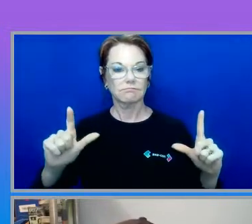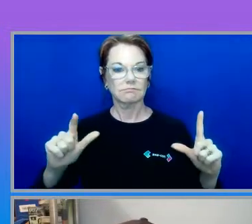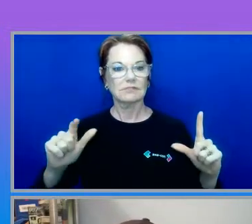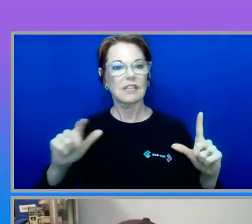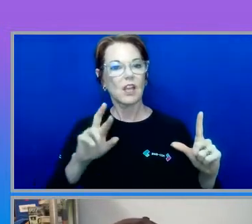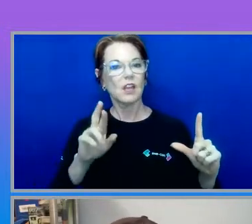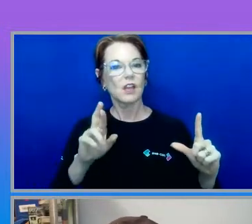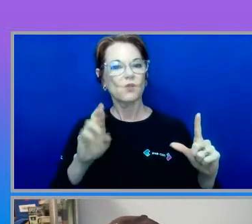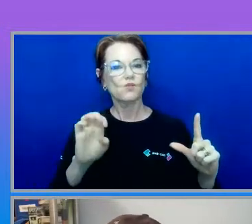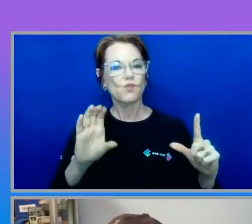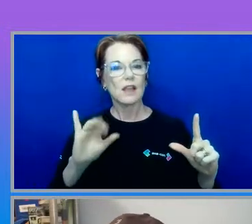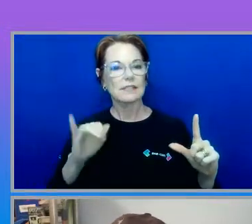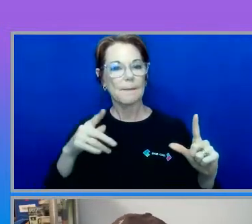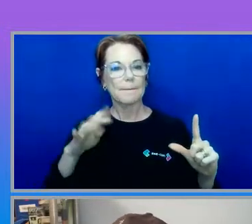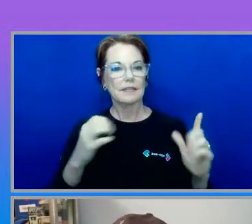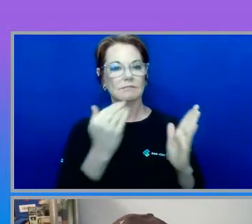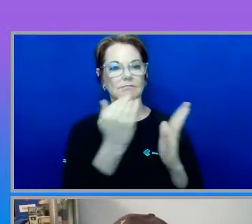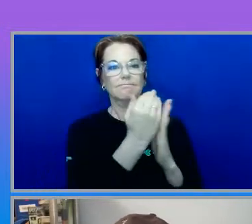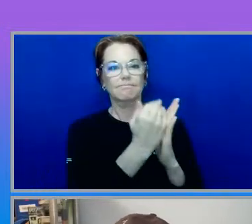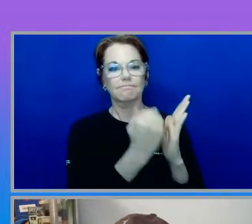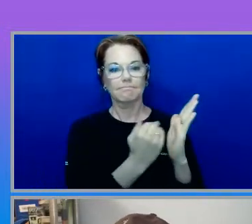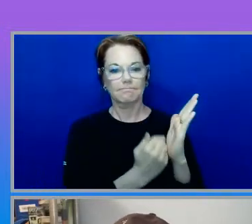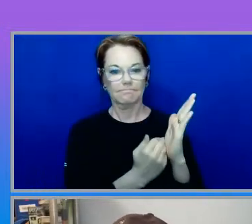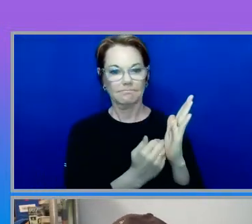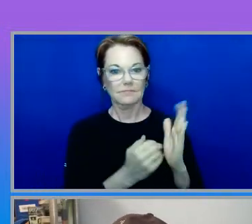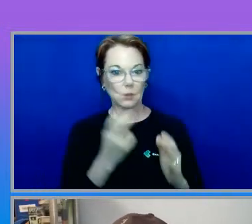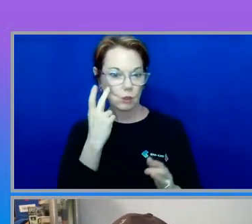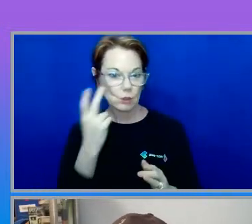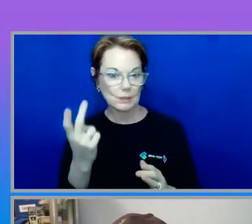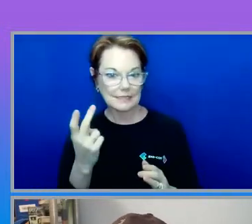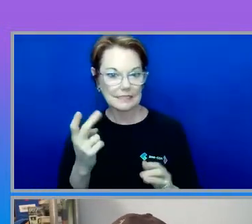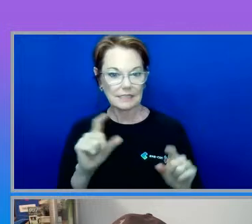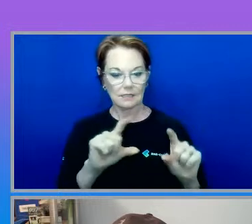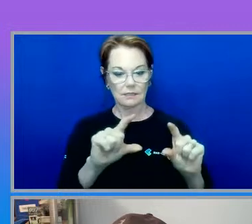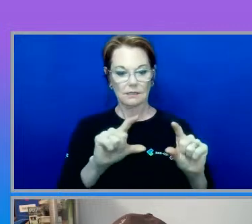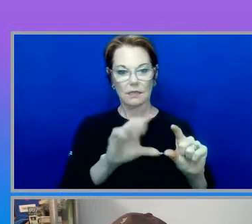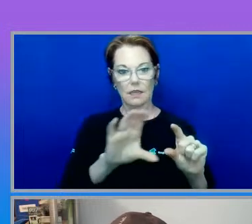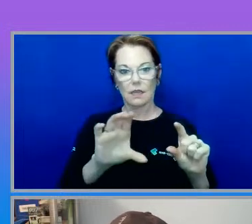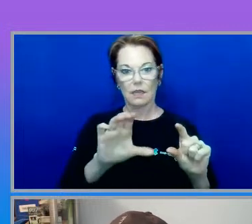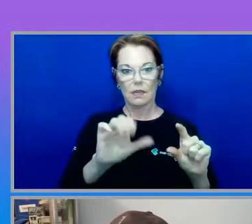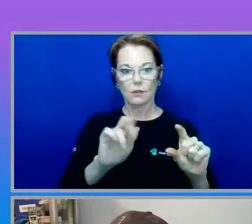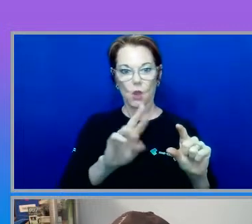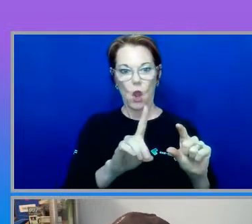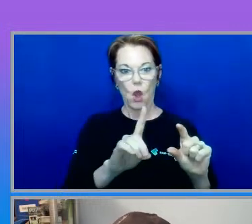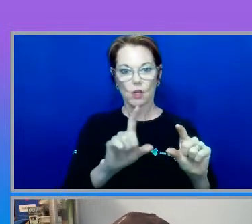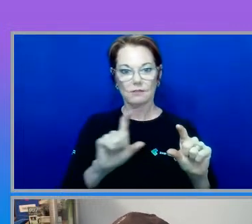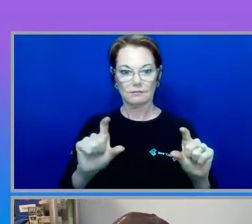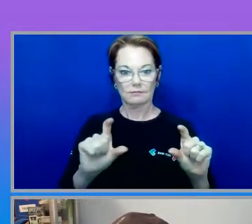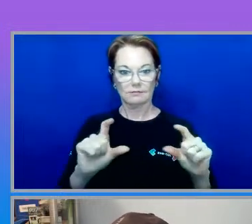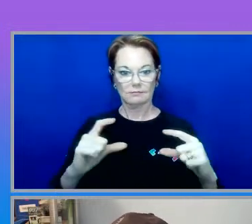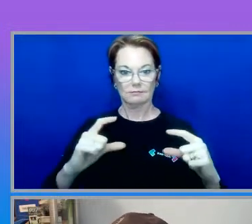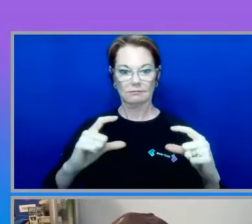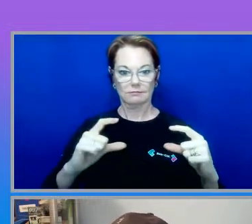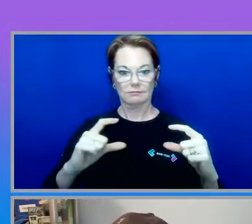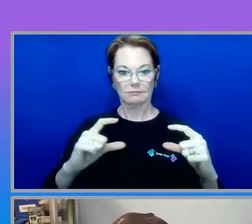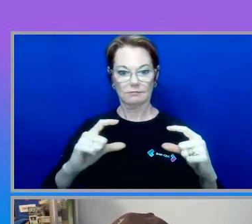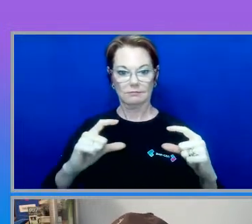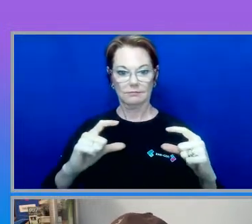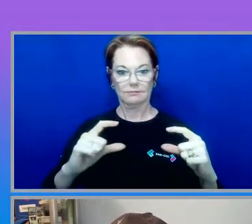website. And I'm showing a bunch of recipes. And you can see I've got this card custom component